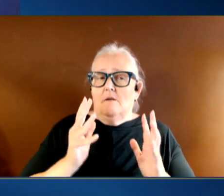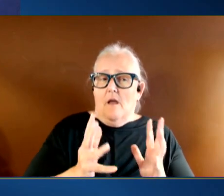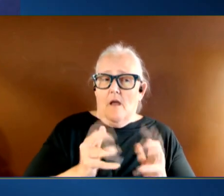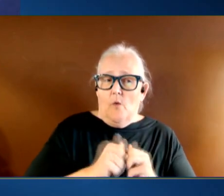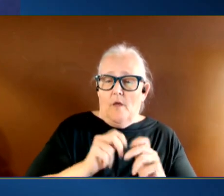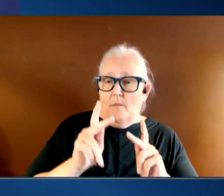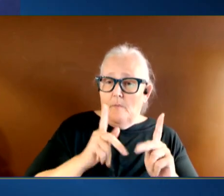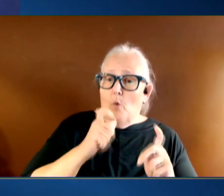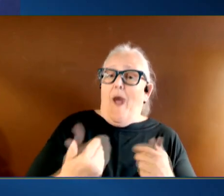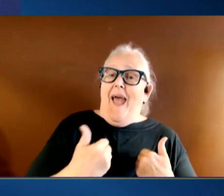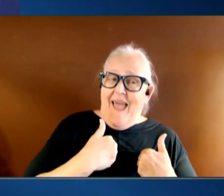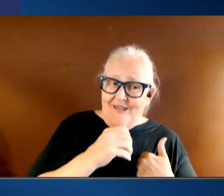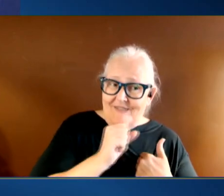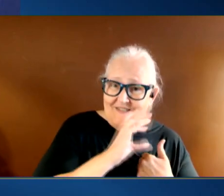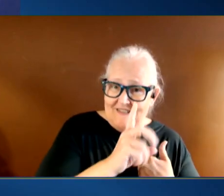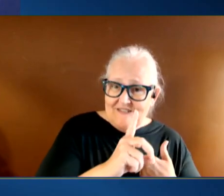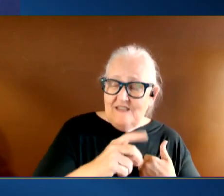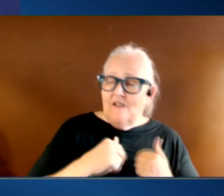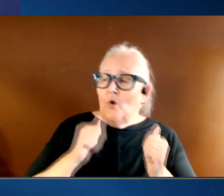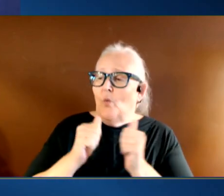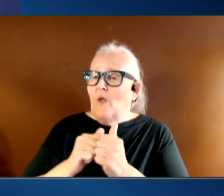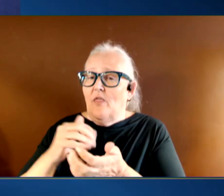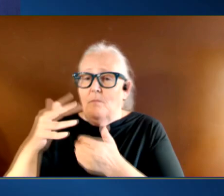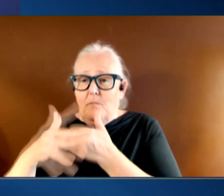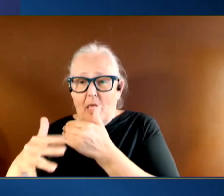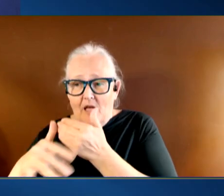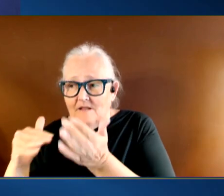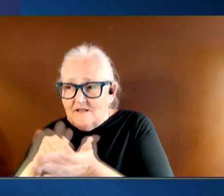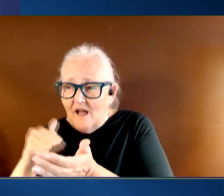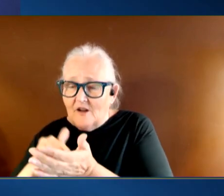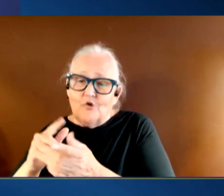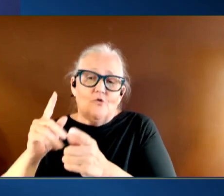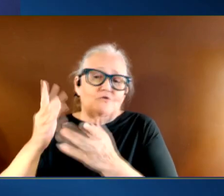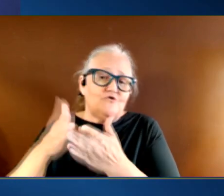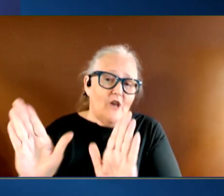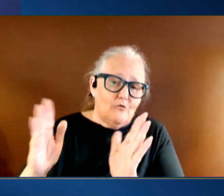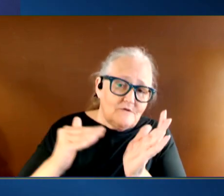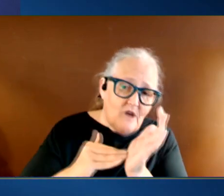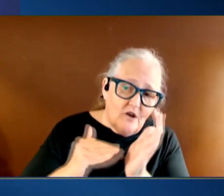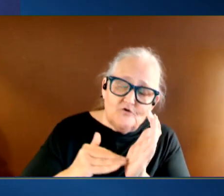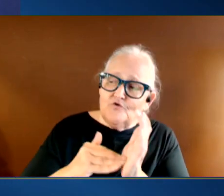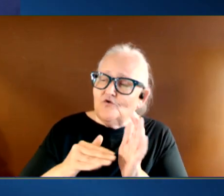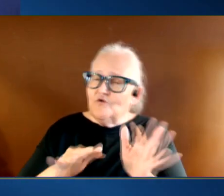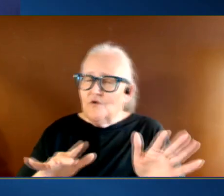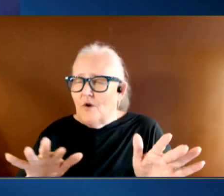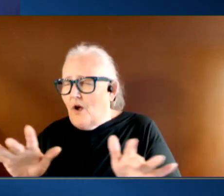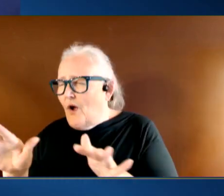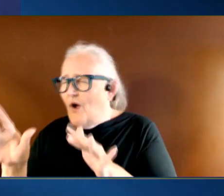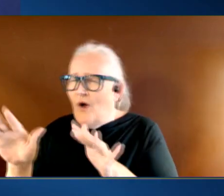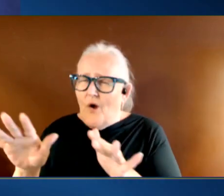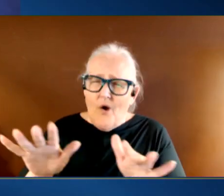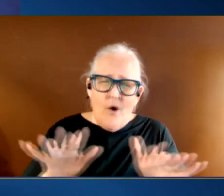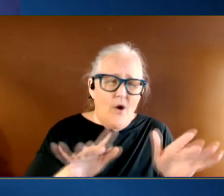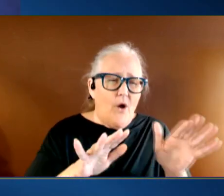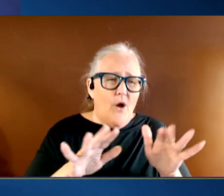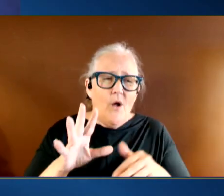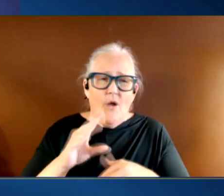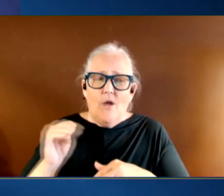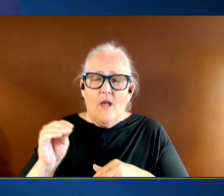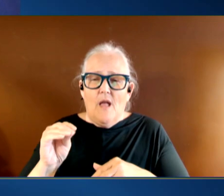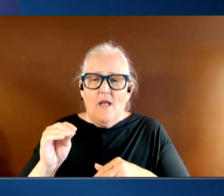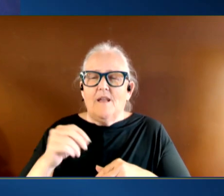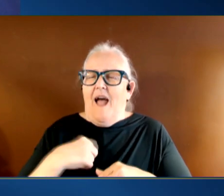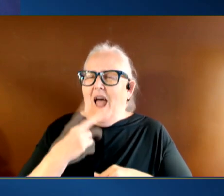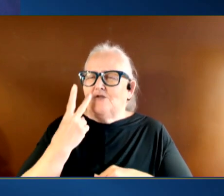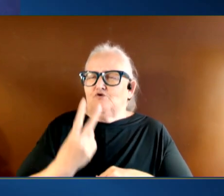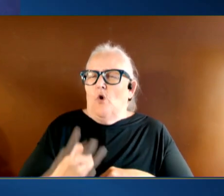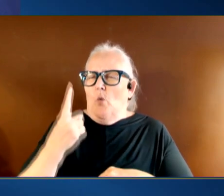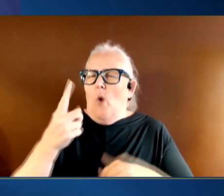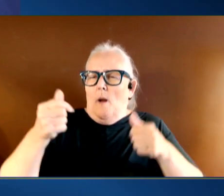hematologists and doctors. And actually, a post that I saw on Cassandra's page,